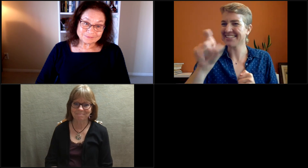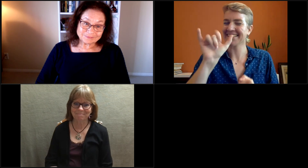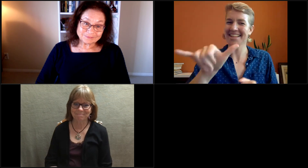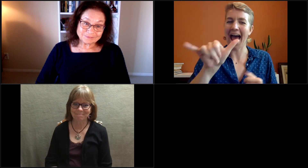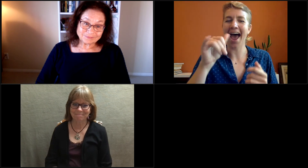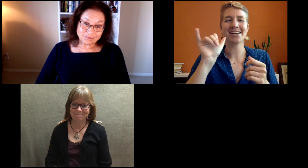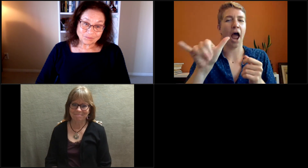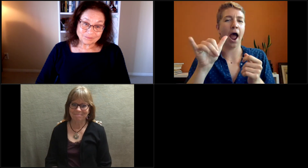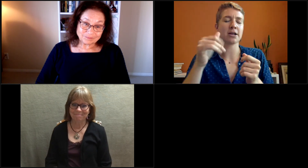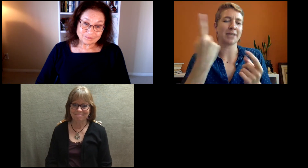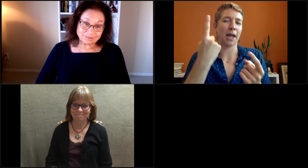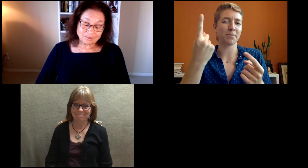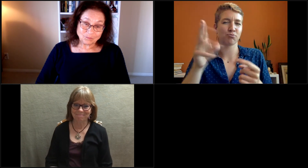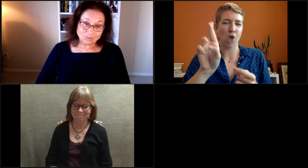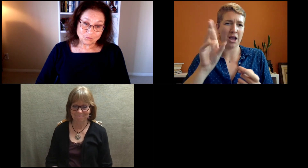I think that’s an interesting question.